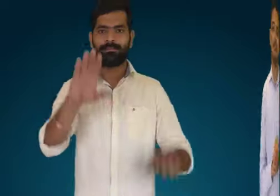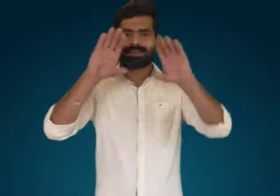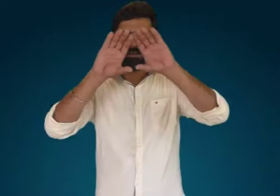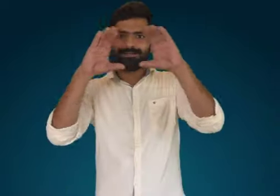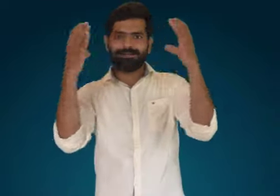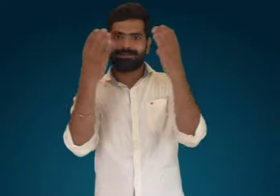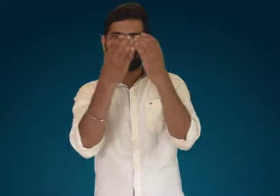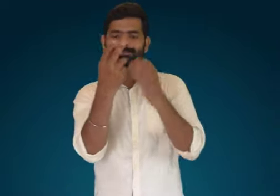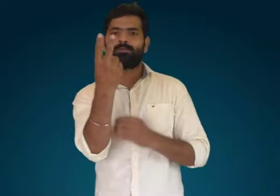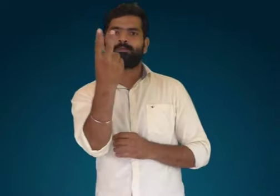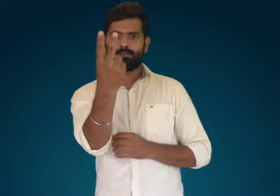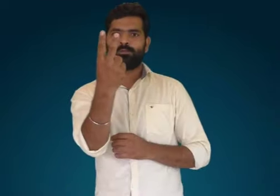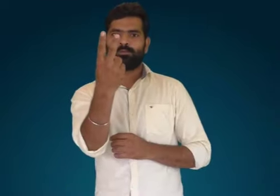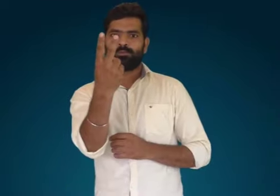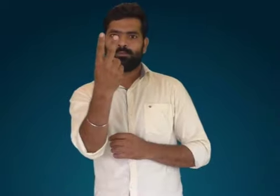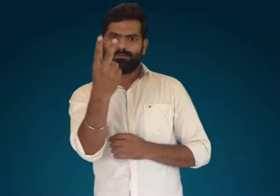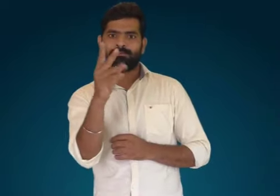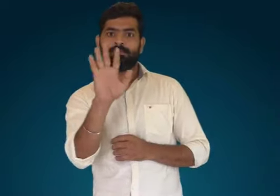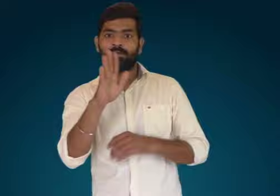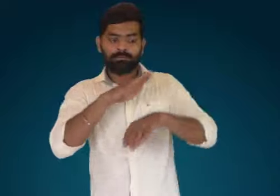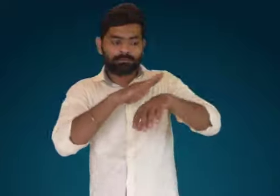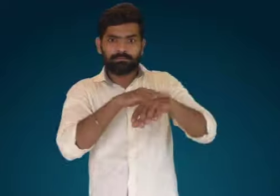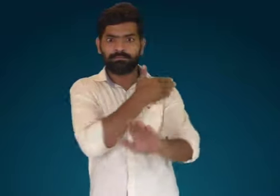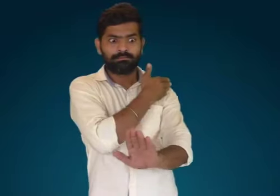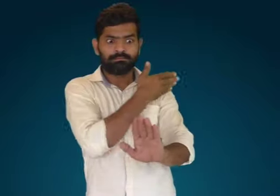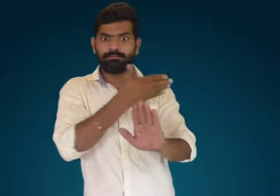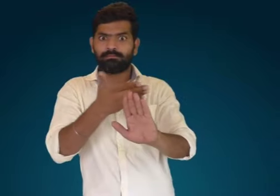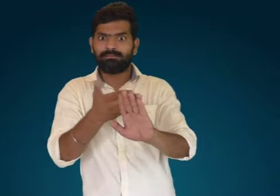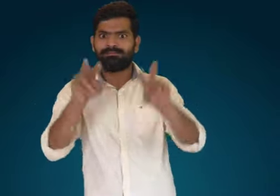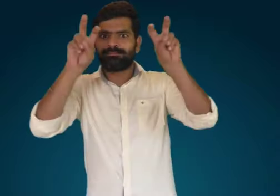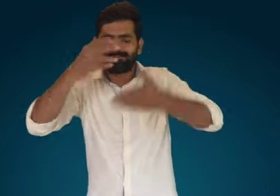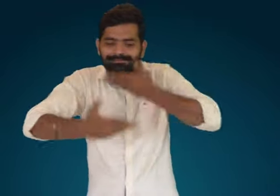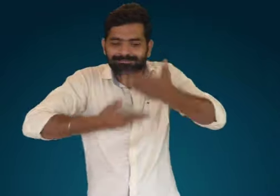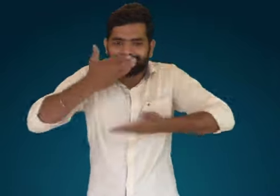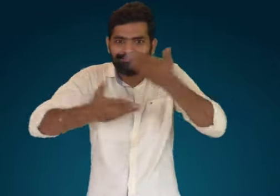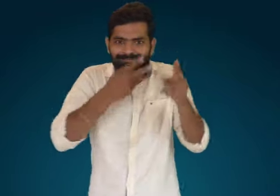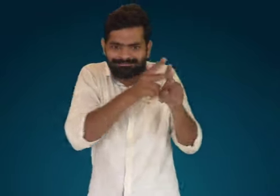children have developed a sense of confidence which is in line with our aim to match the educational needs of deaf learners